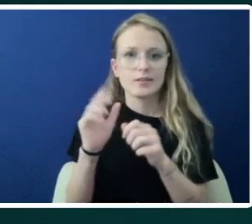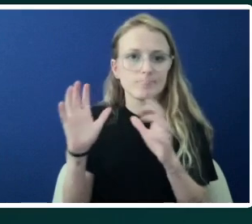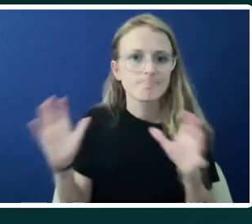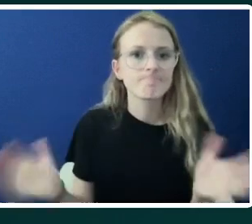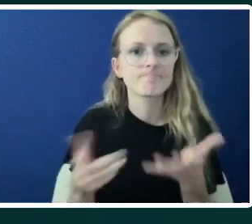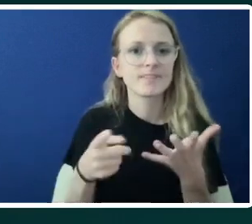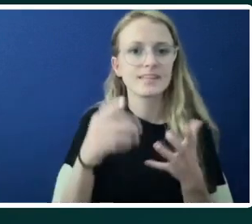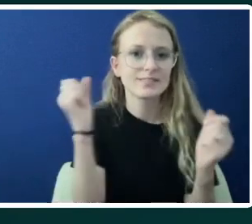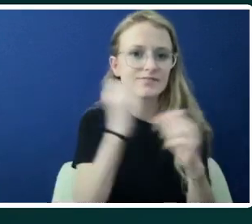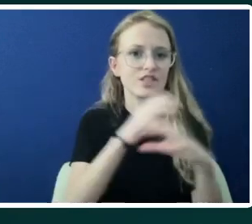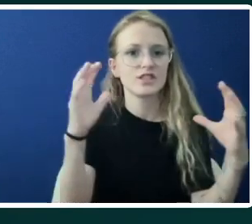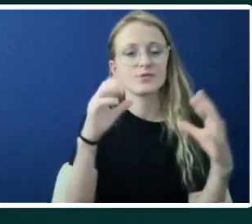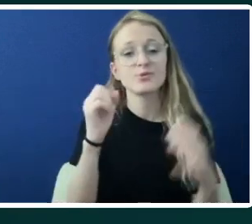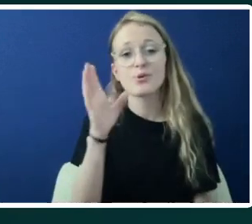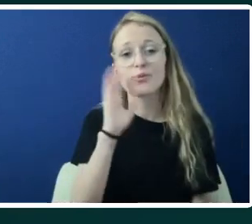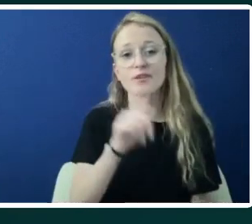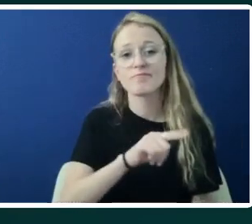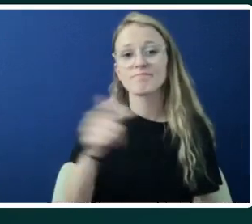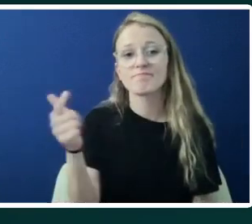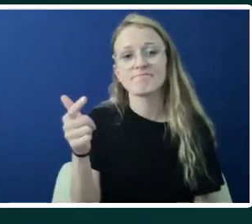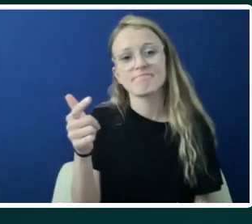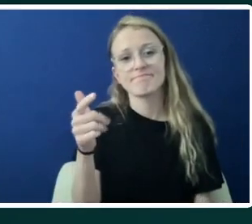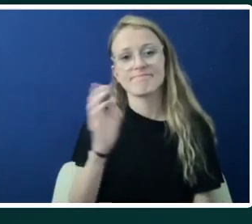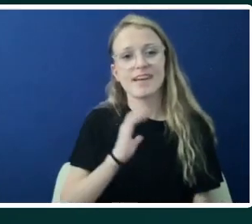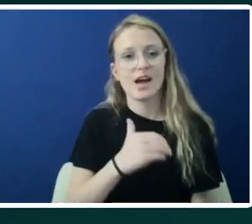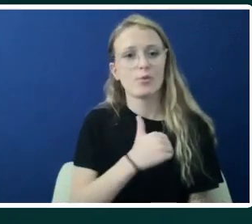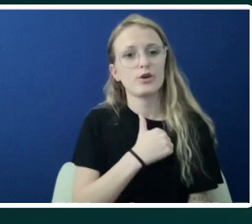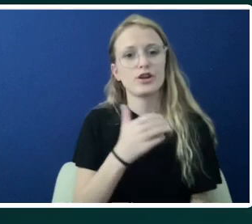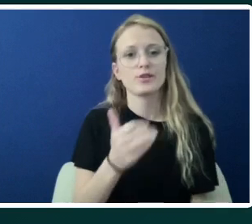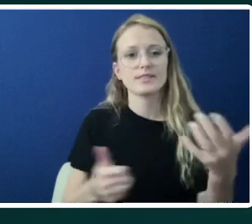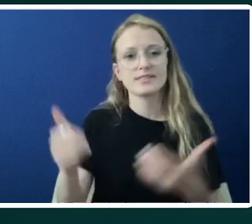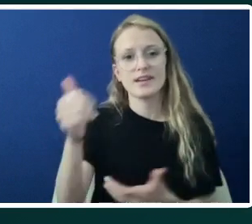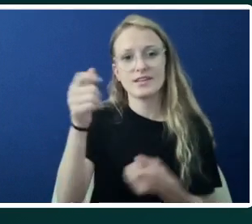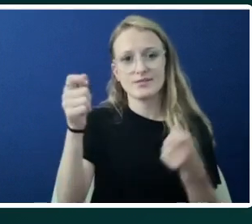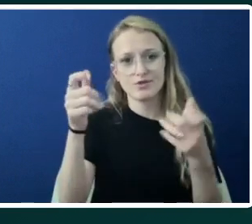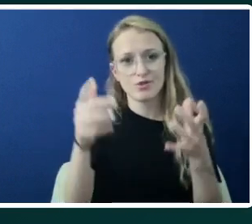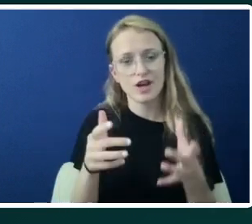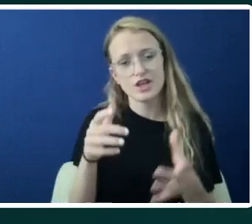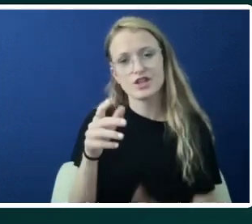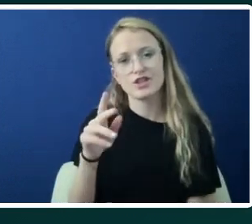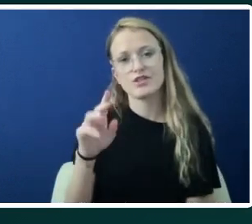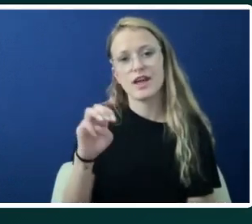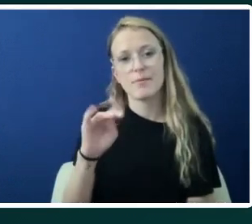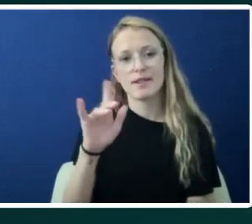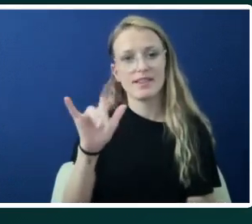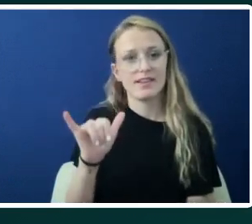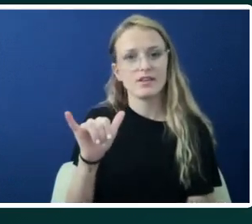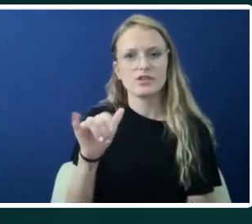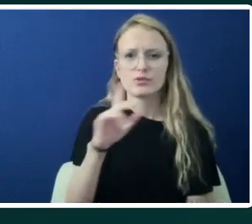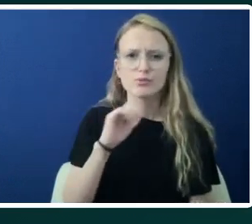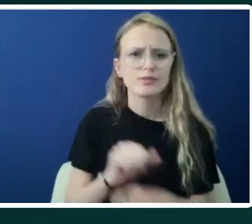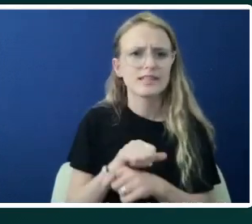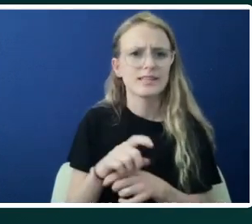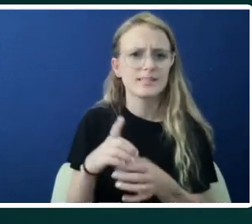over to Executive Director Emily Kirkpatrick to talk a little bit about NCTE's role.